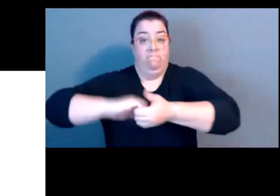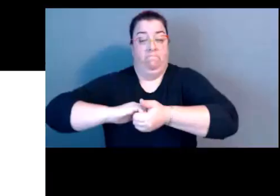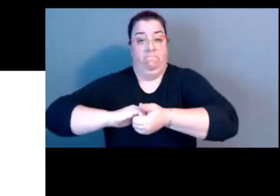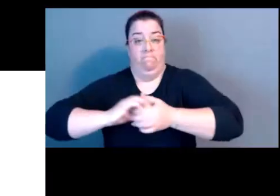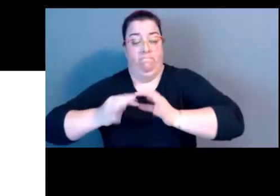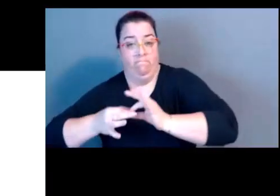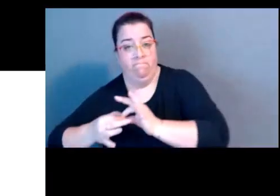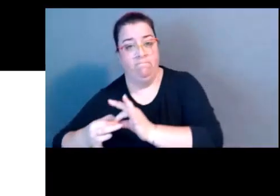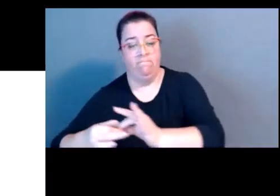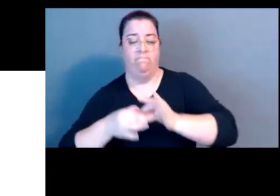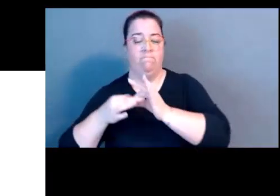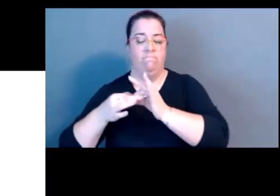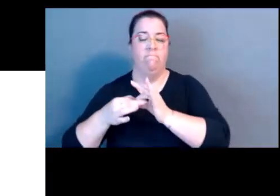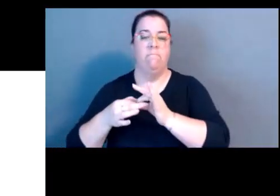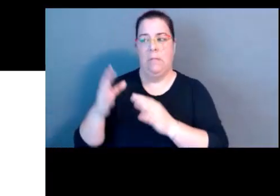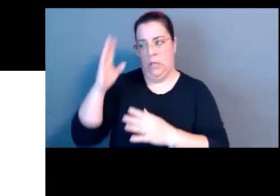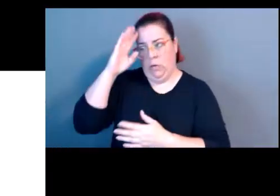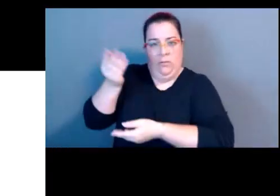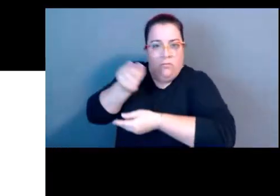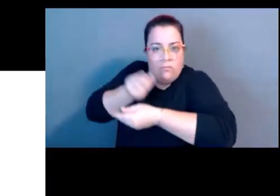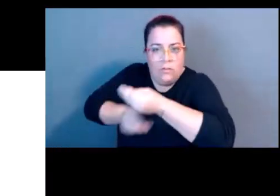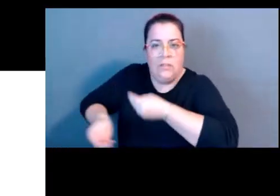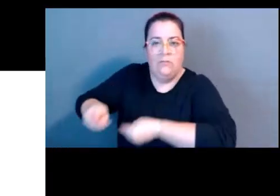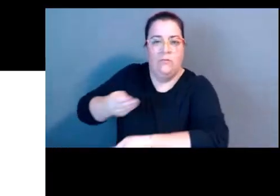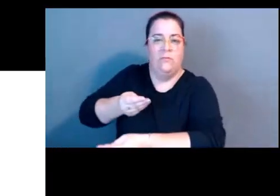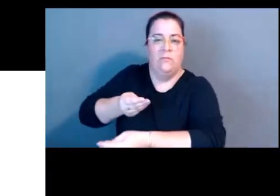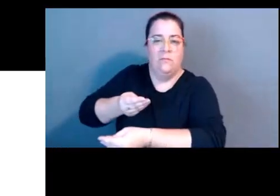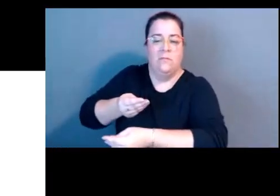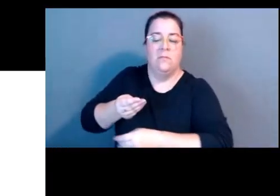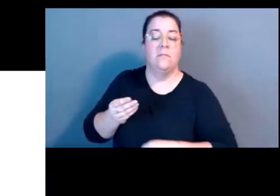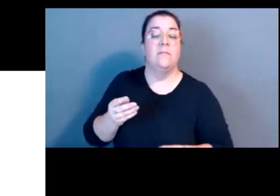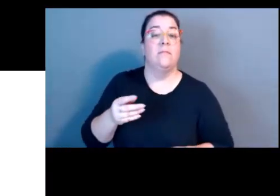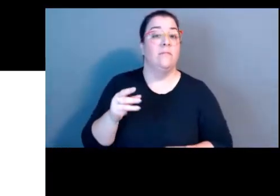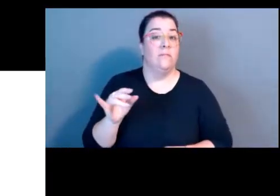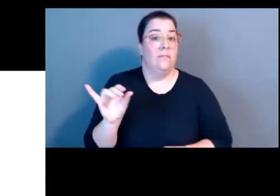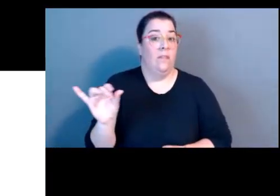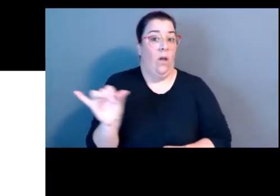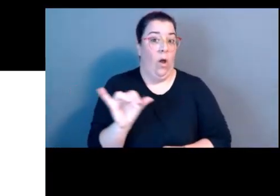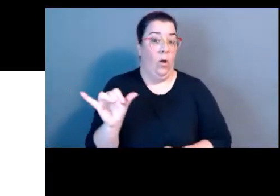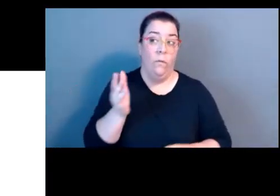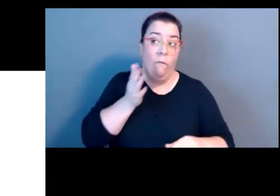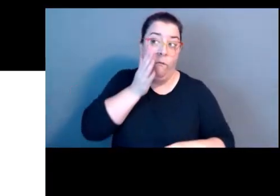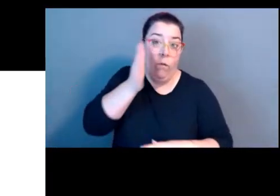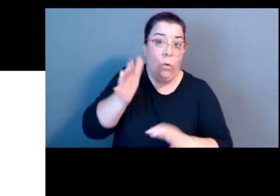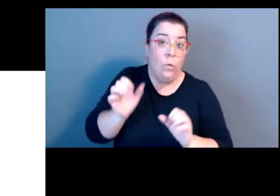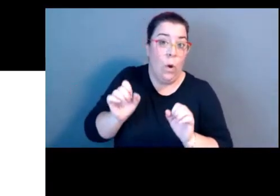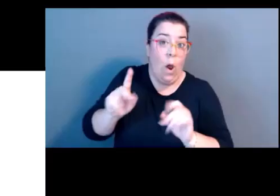knowledge exchanges, as well as generate future opportunities for yourself.